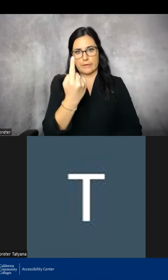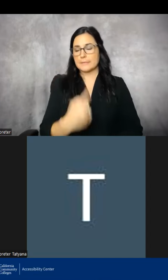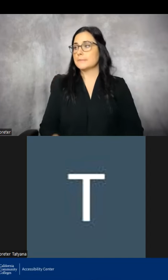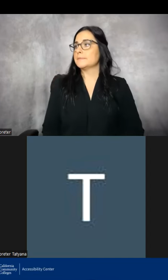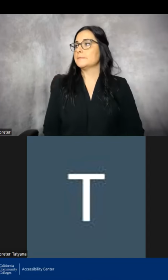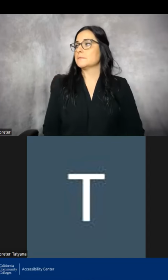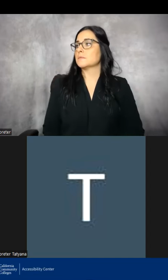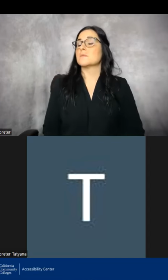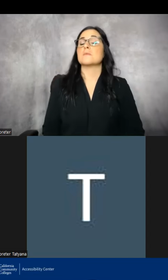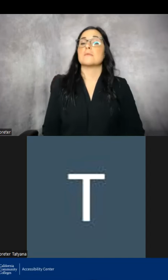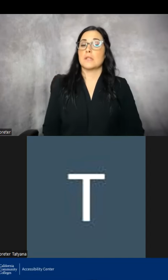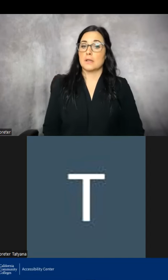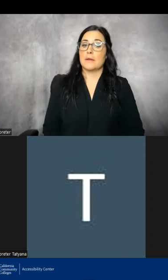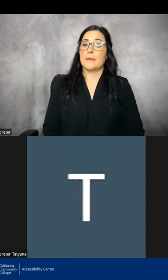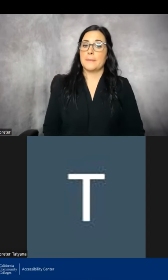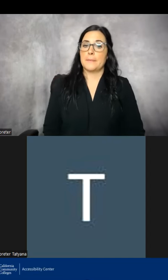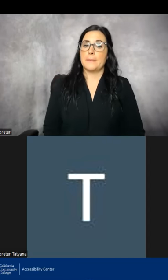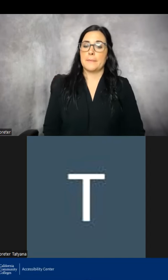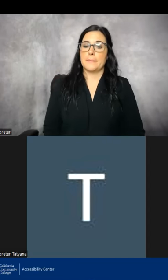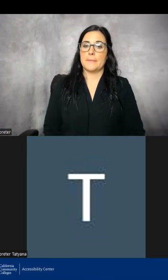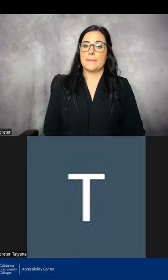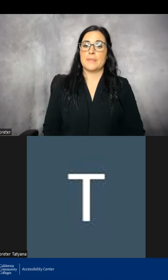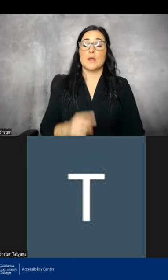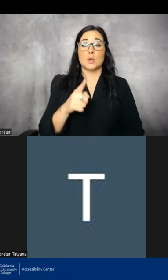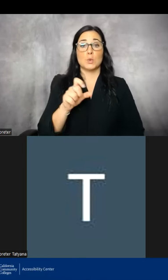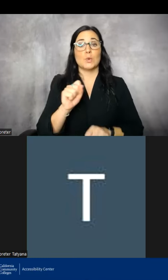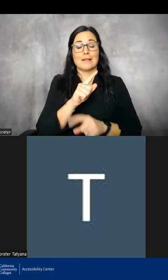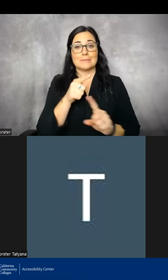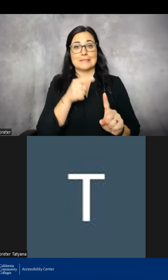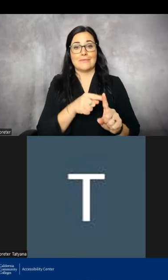In the web you can specify language of a page